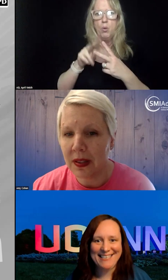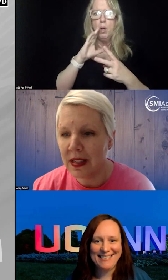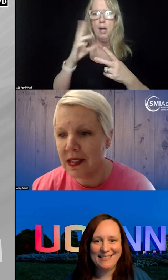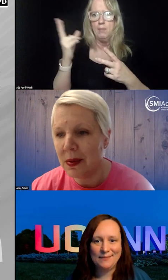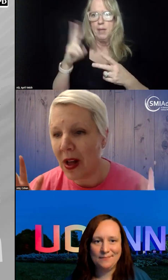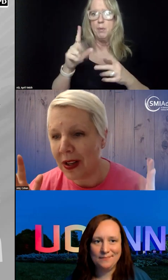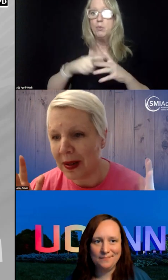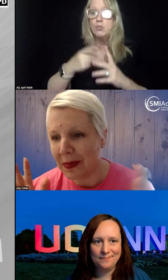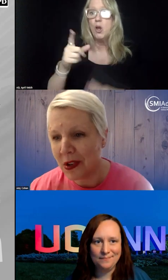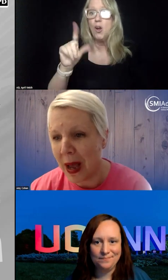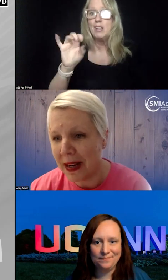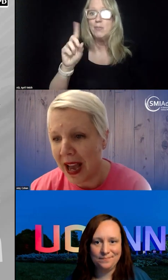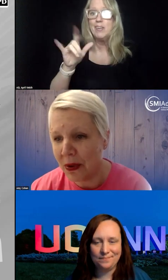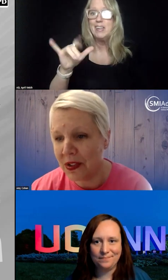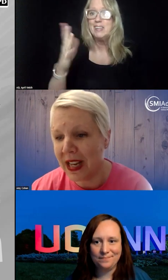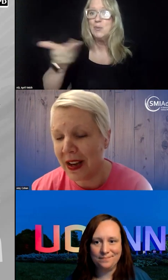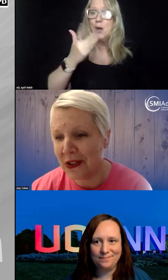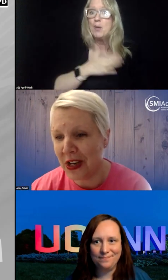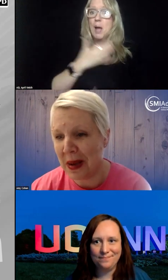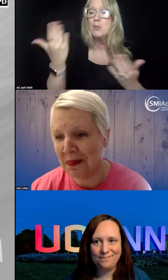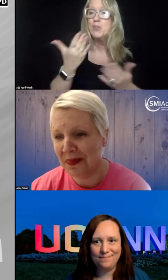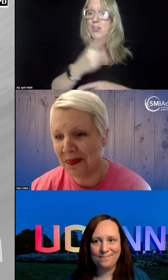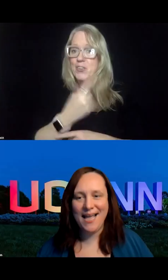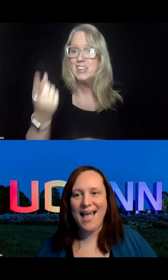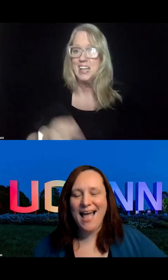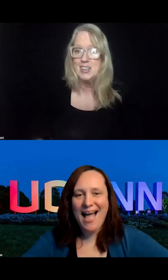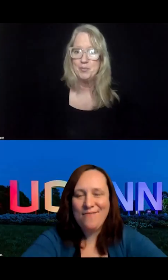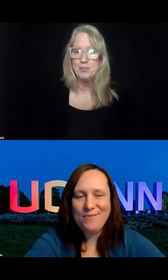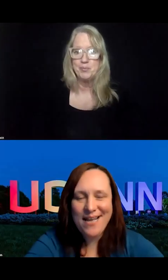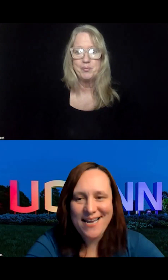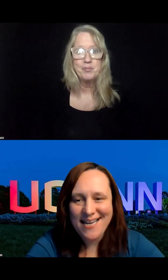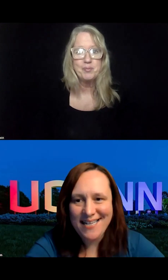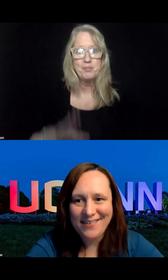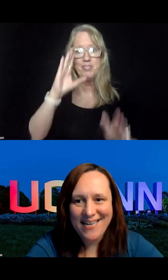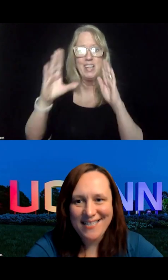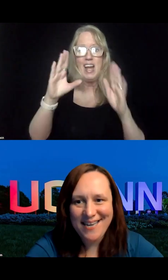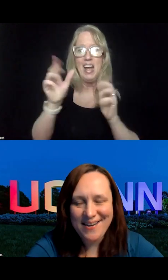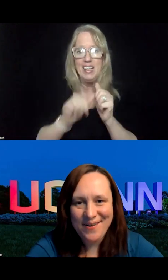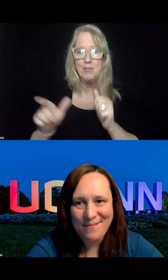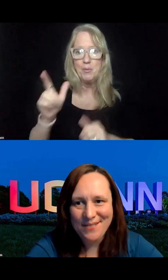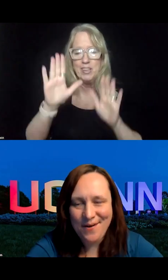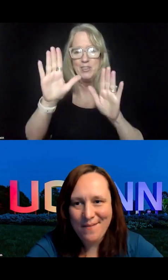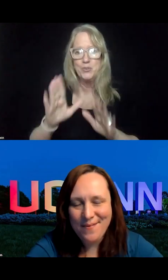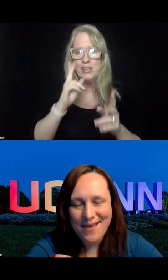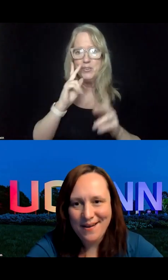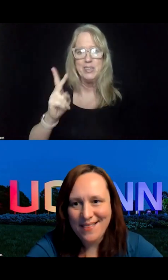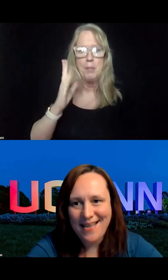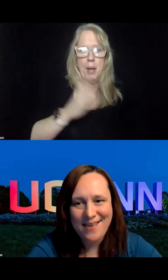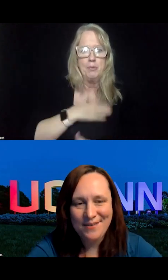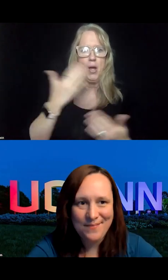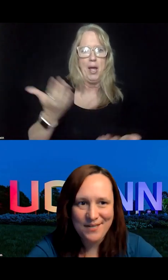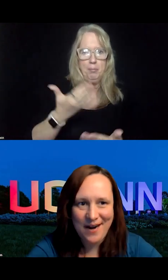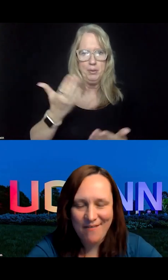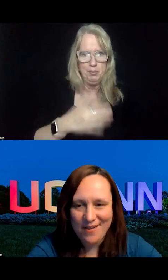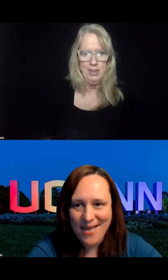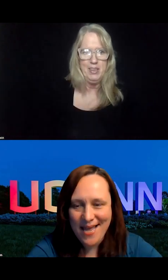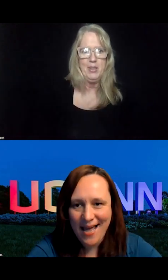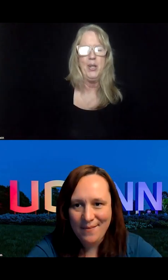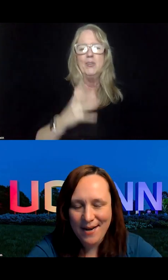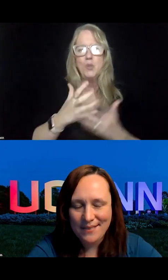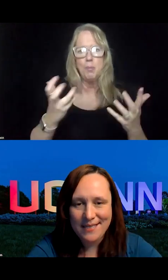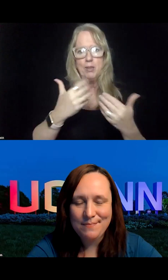LINDSAY? >> HI, I AM LINDSAY.